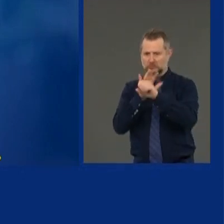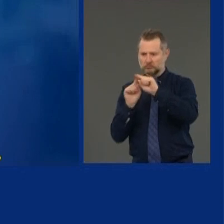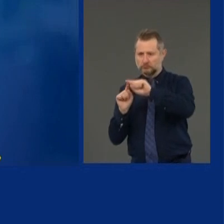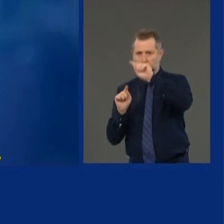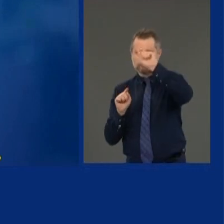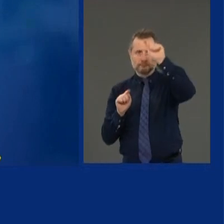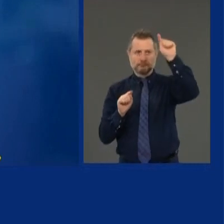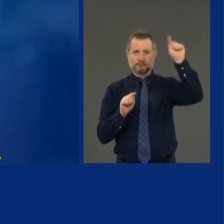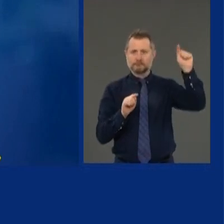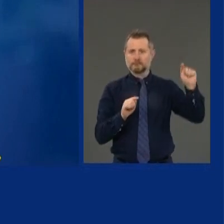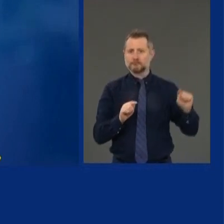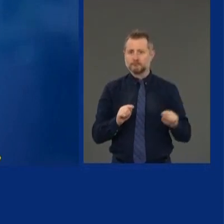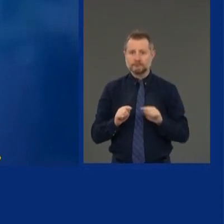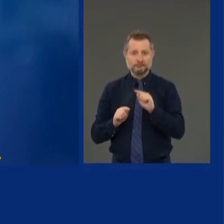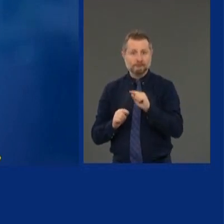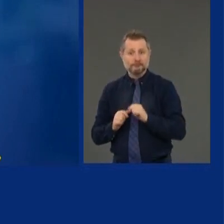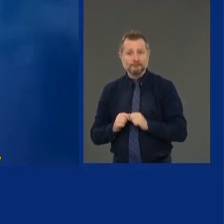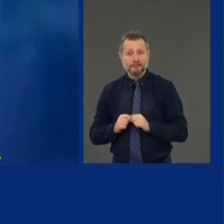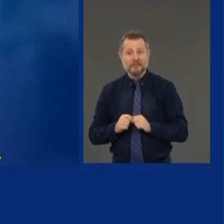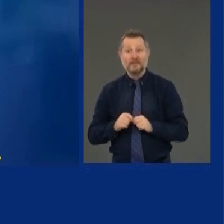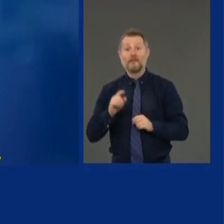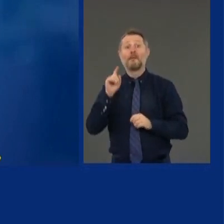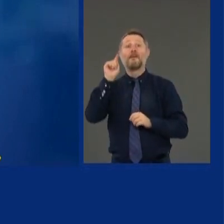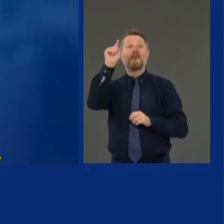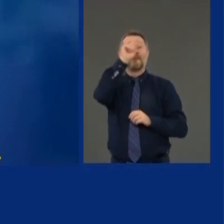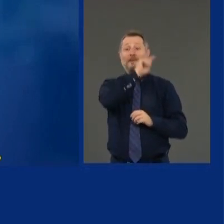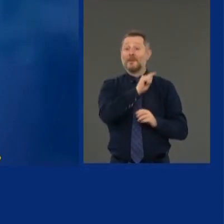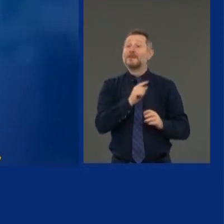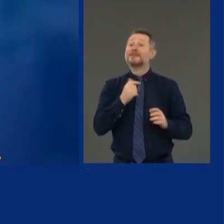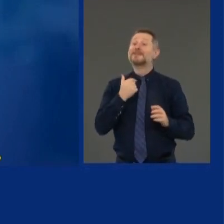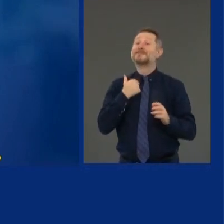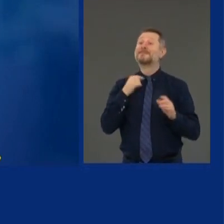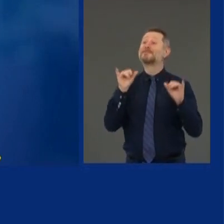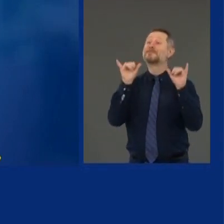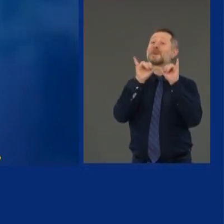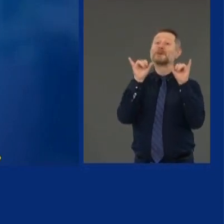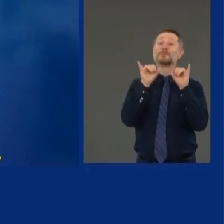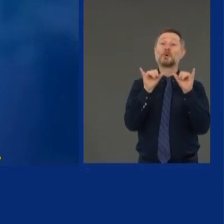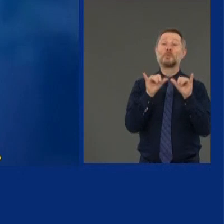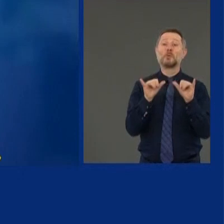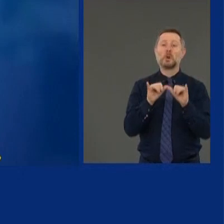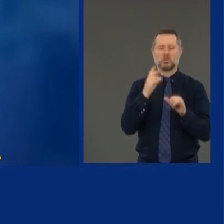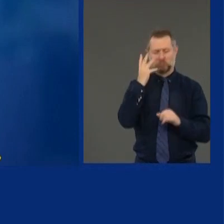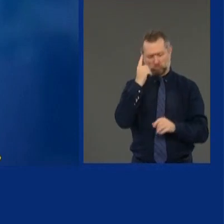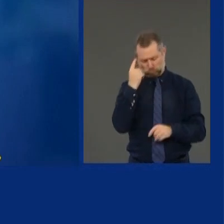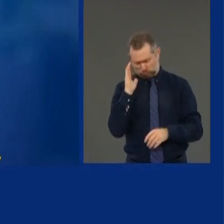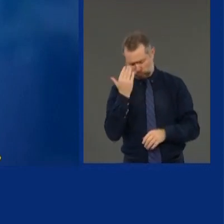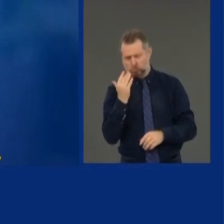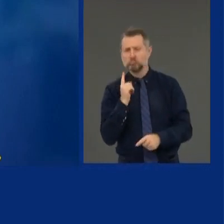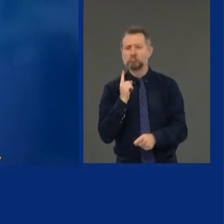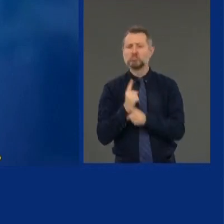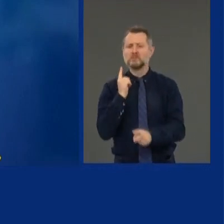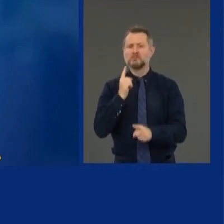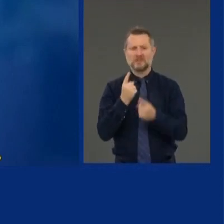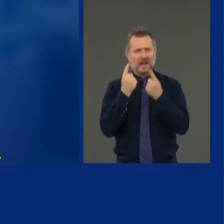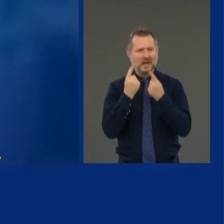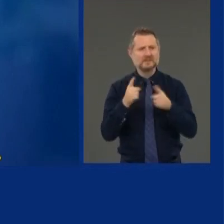ACROSS THE STATE.